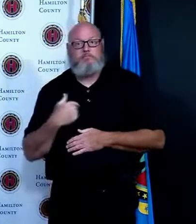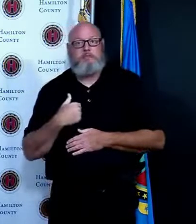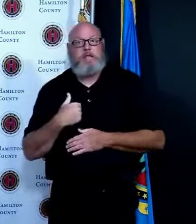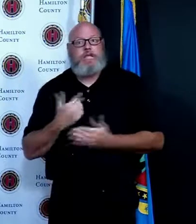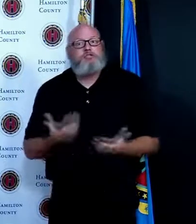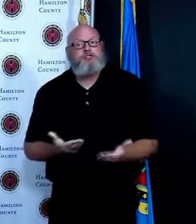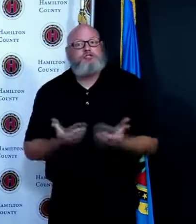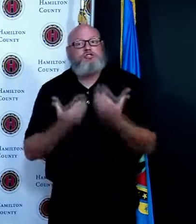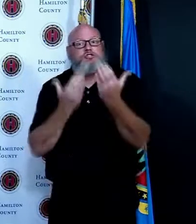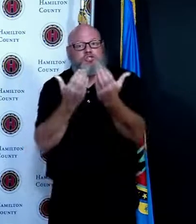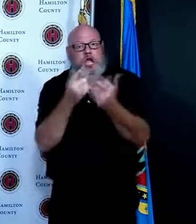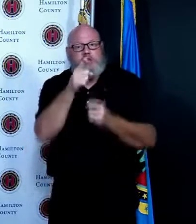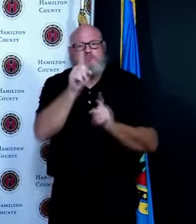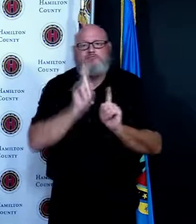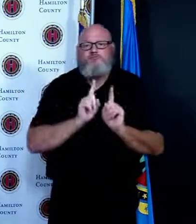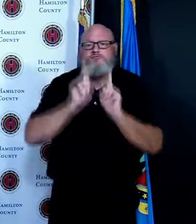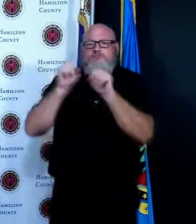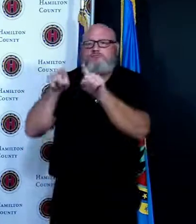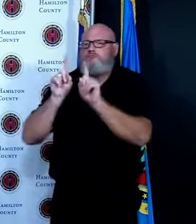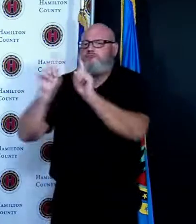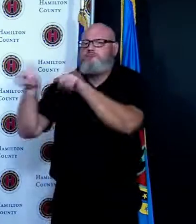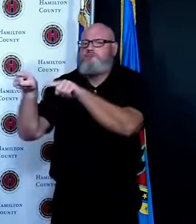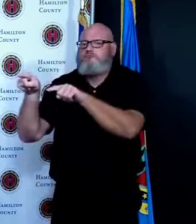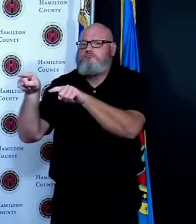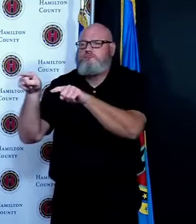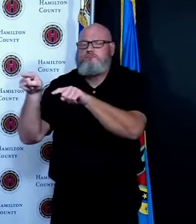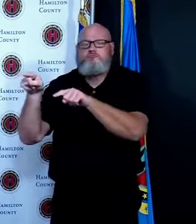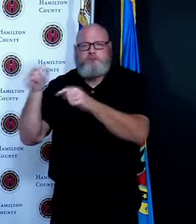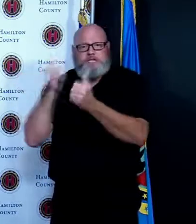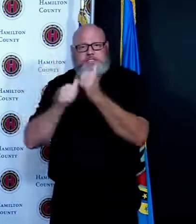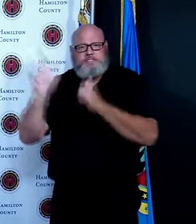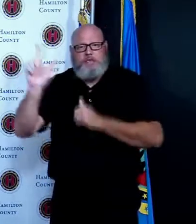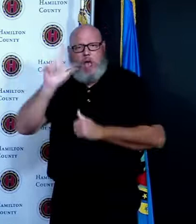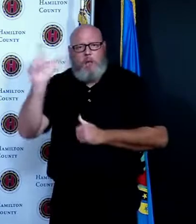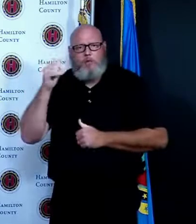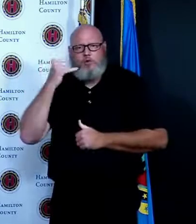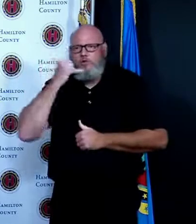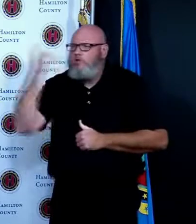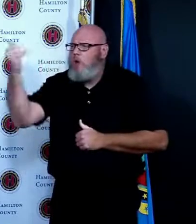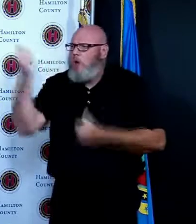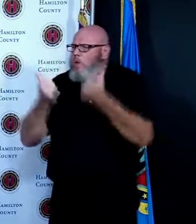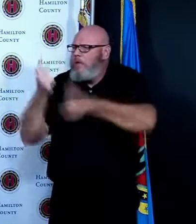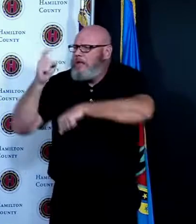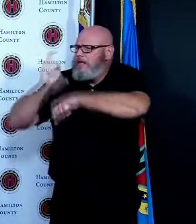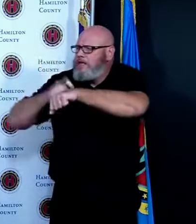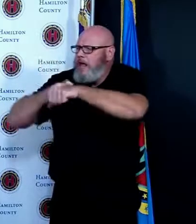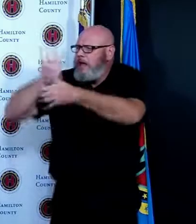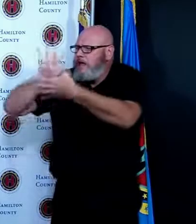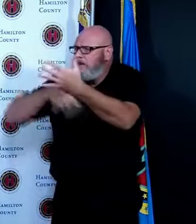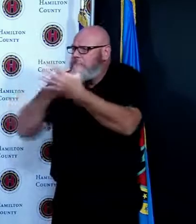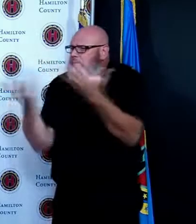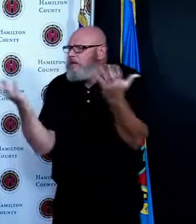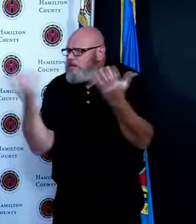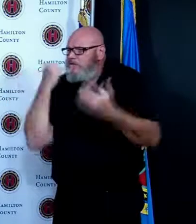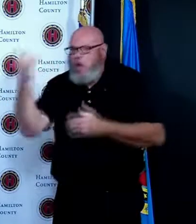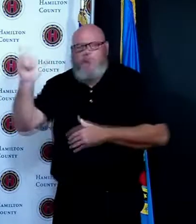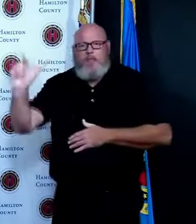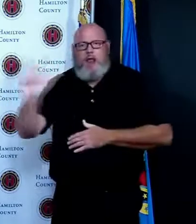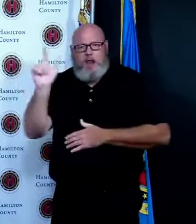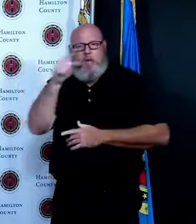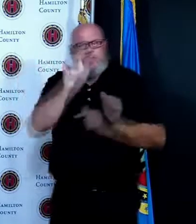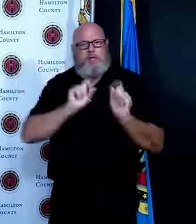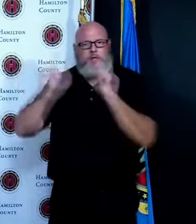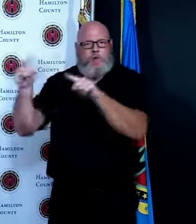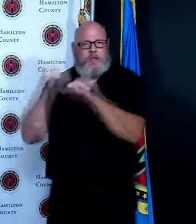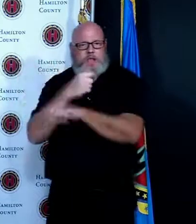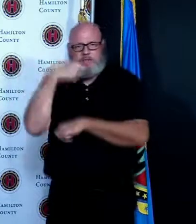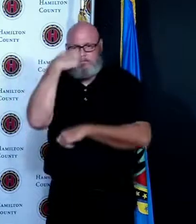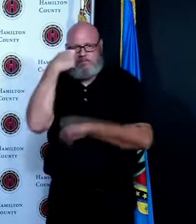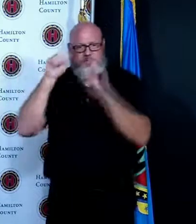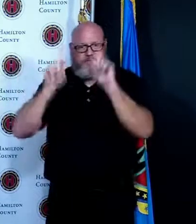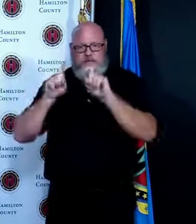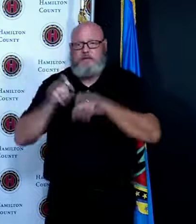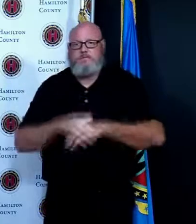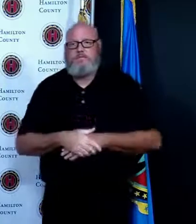specific times for specific days but the locations are in Avondale Covedale Norwood and the west end